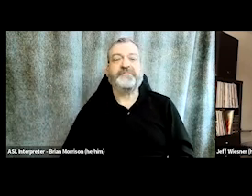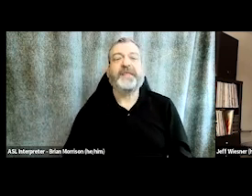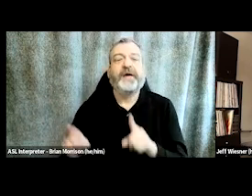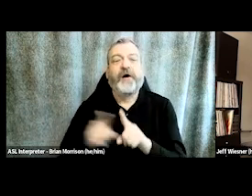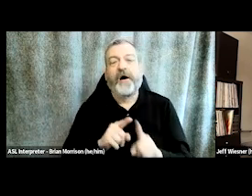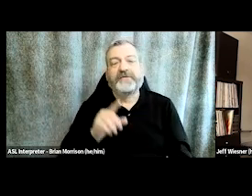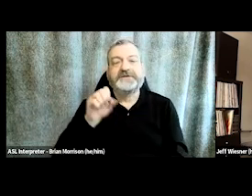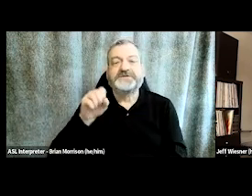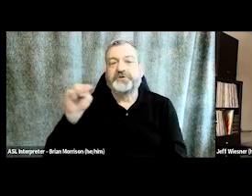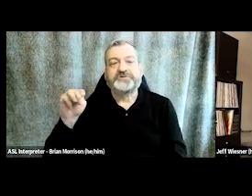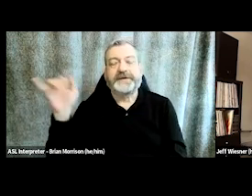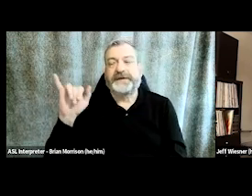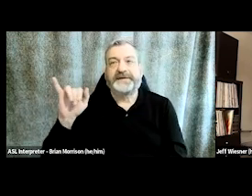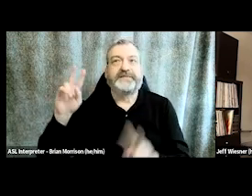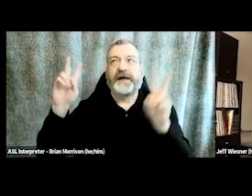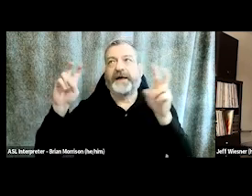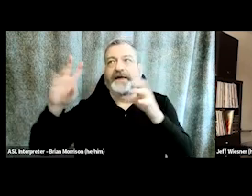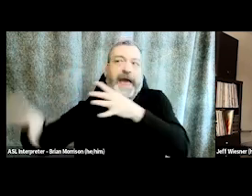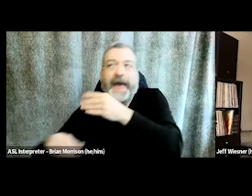to someone who's more junior in their career.